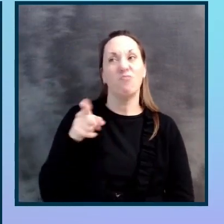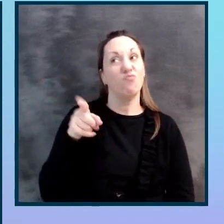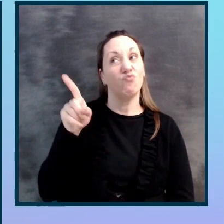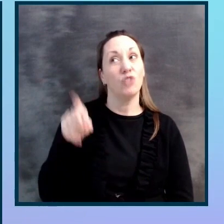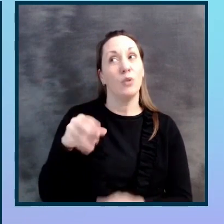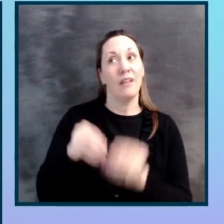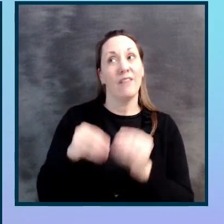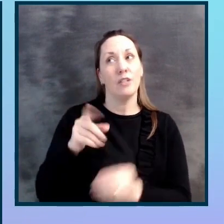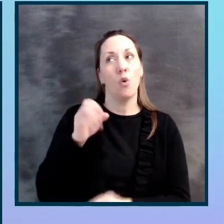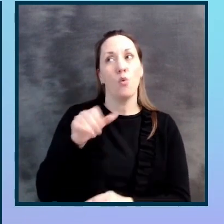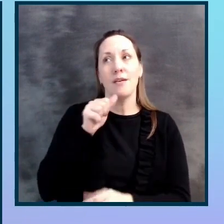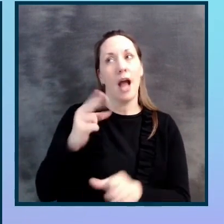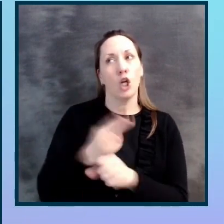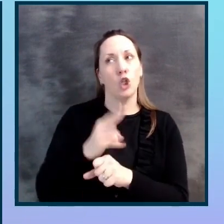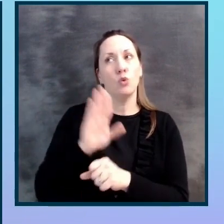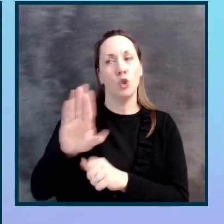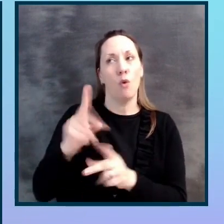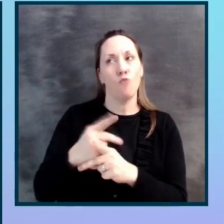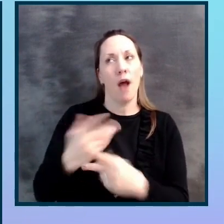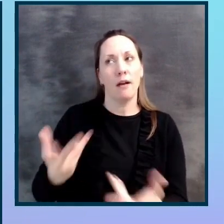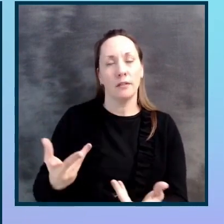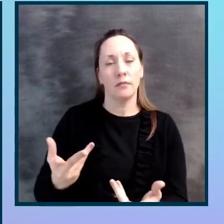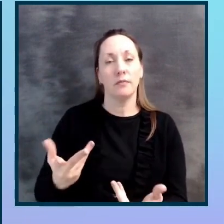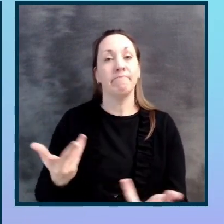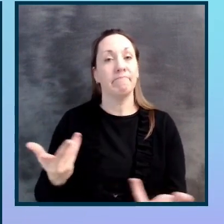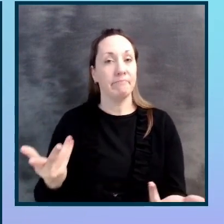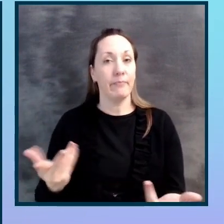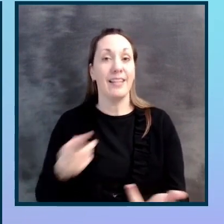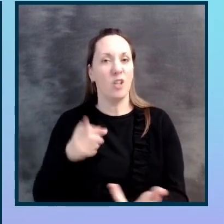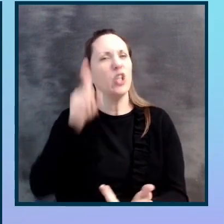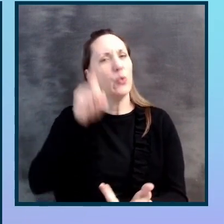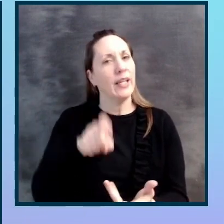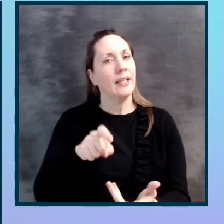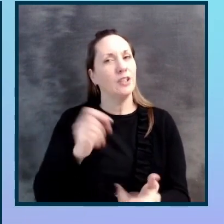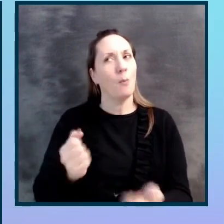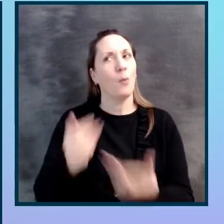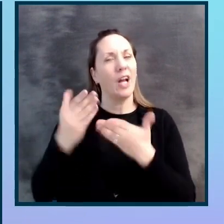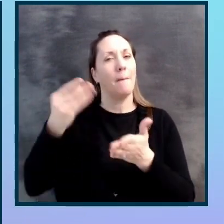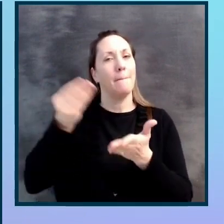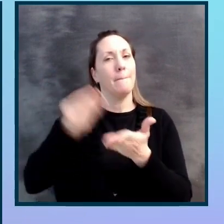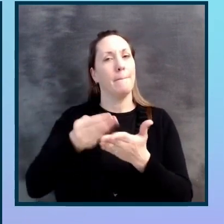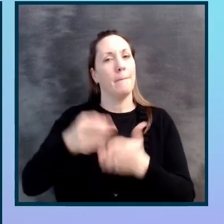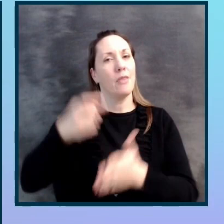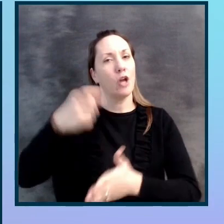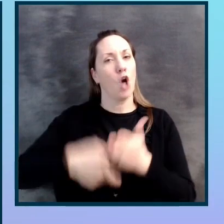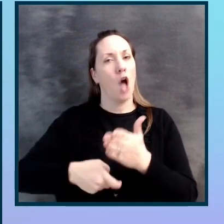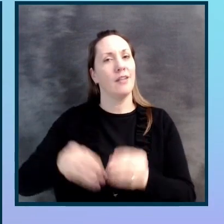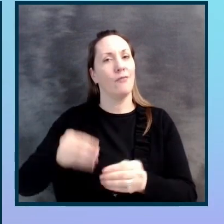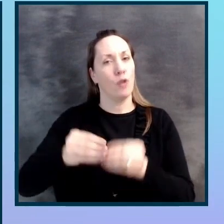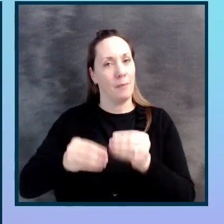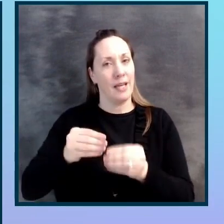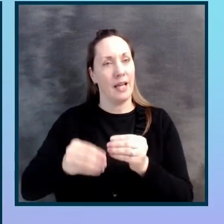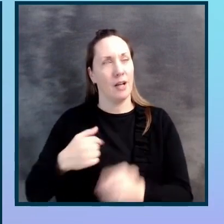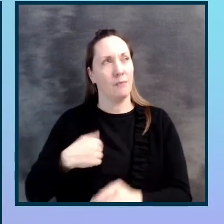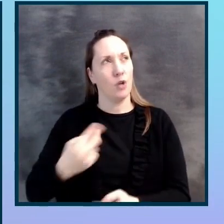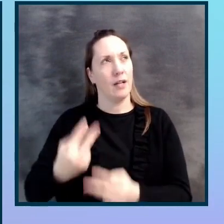or we're not gonna use your product"? So you need to bring up the cost of remediation. I mean, I'm trying to remember the statistic